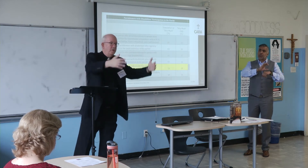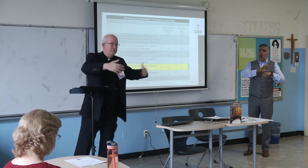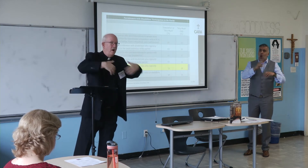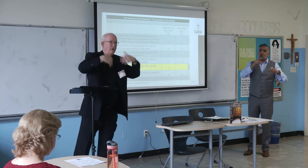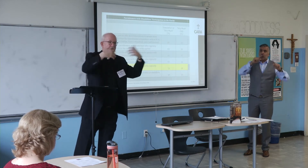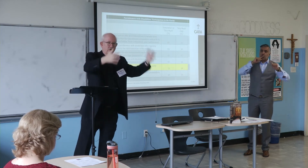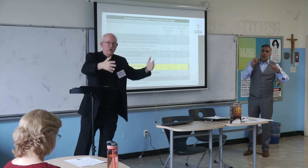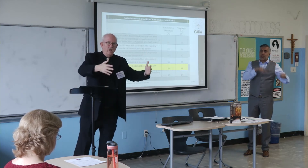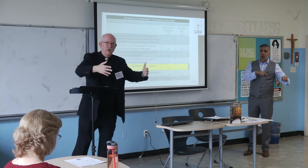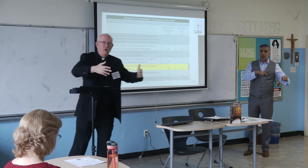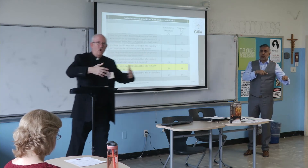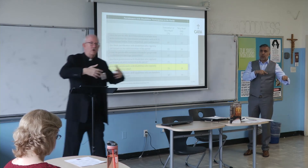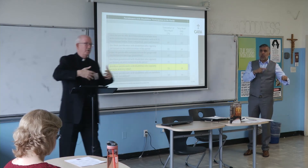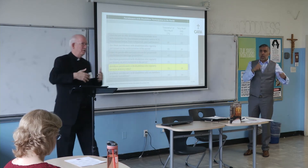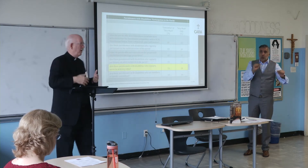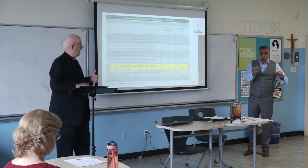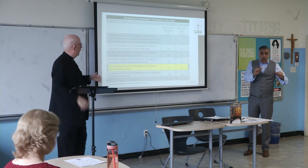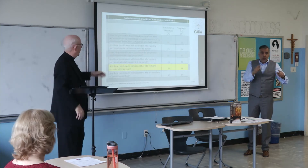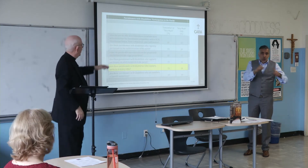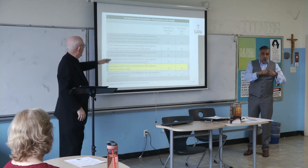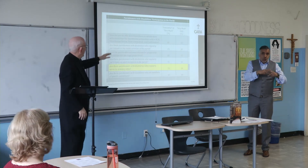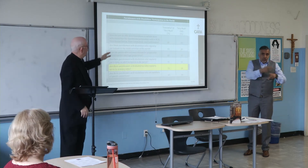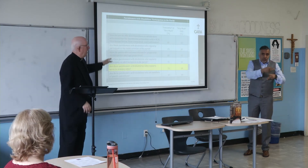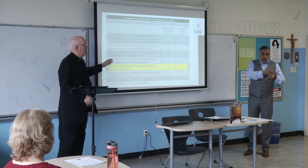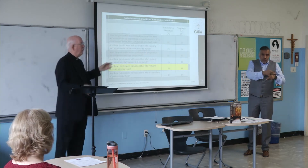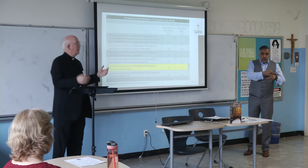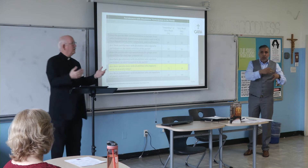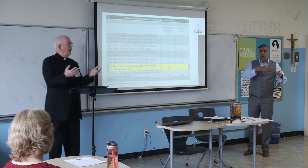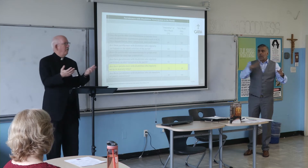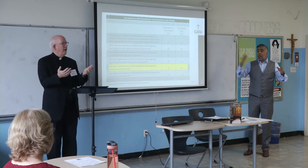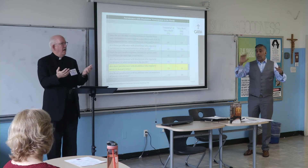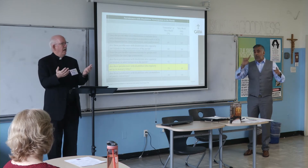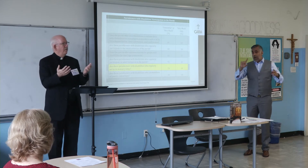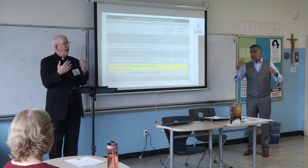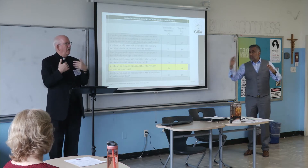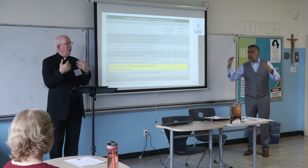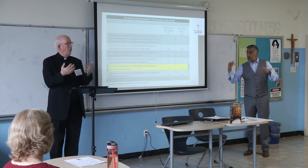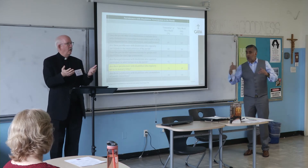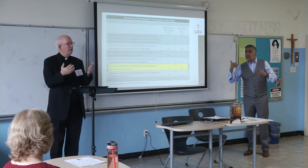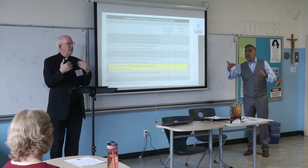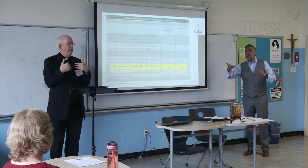respond or trying hard to respond that way.In the areas of inviting or eliciting